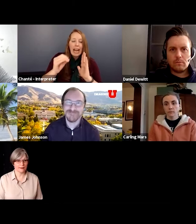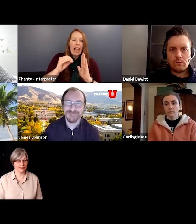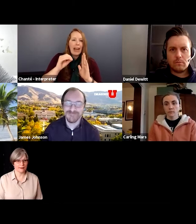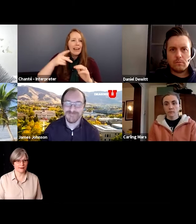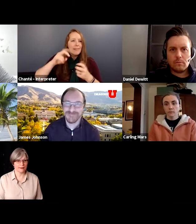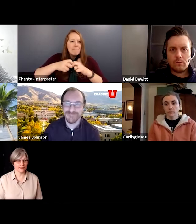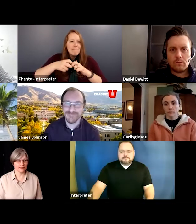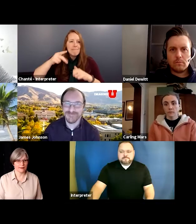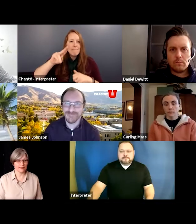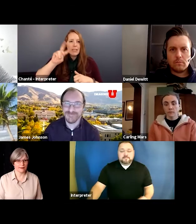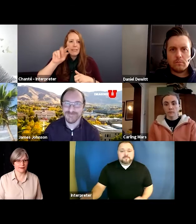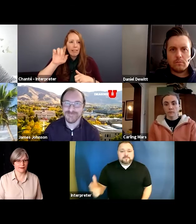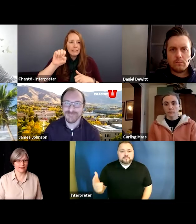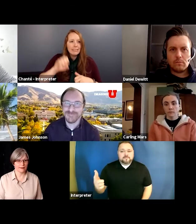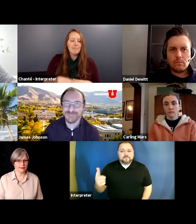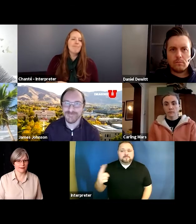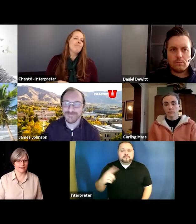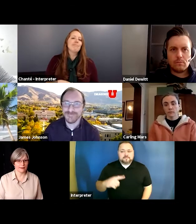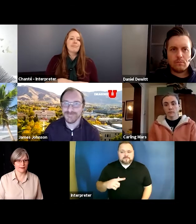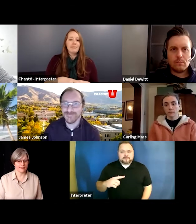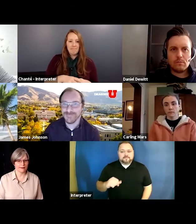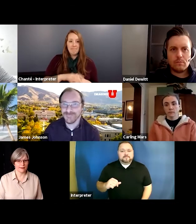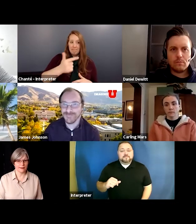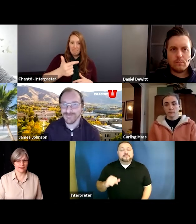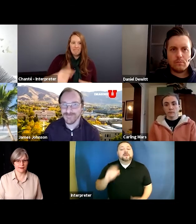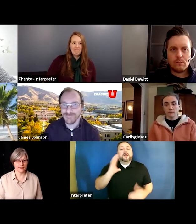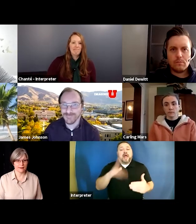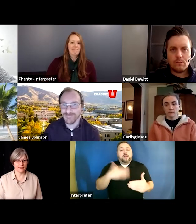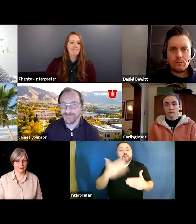Our next panelist is Brett Campbell.